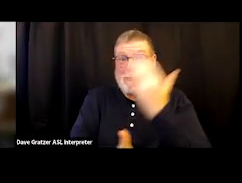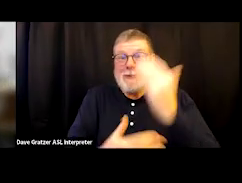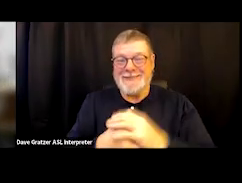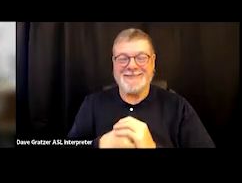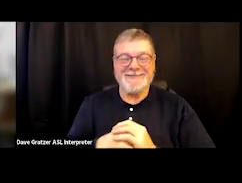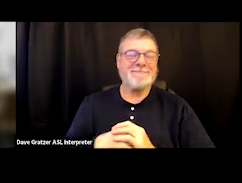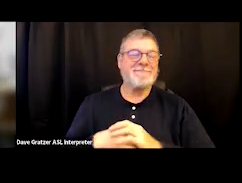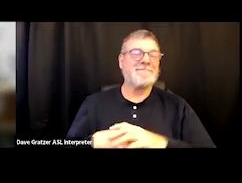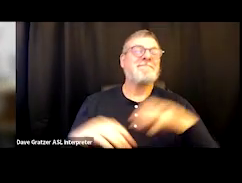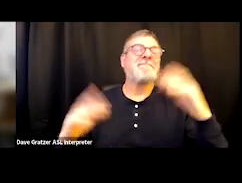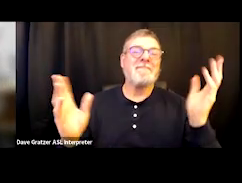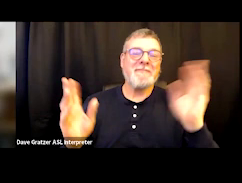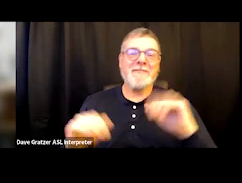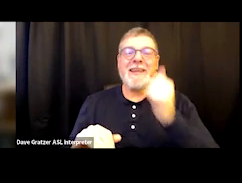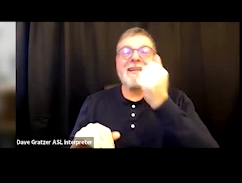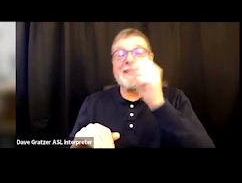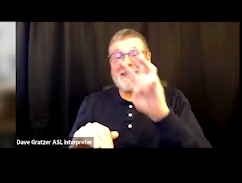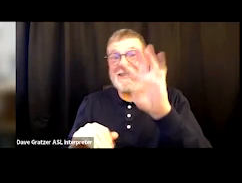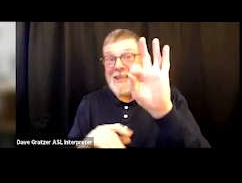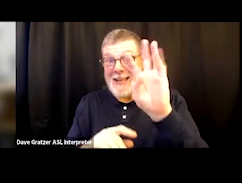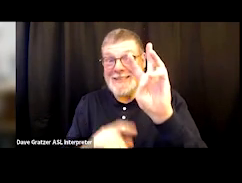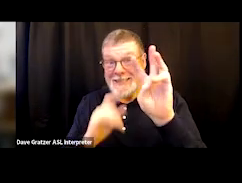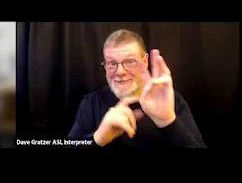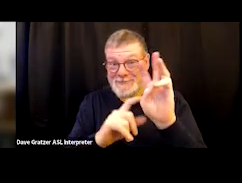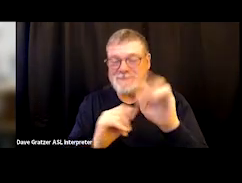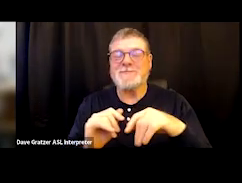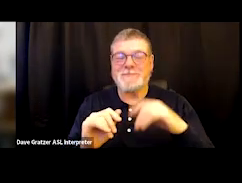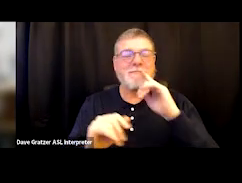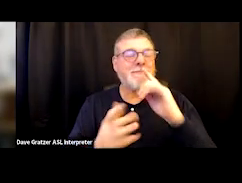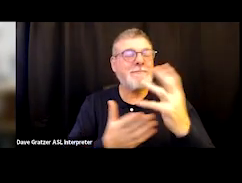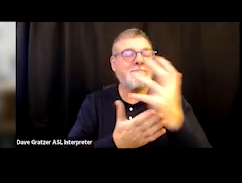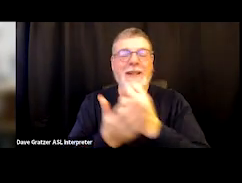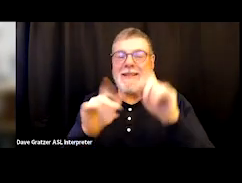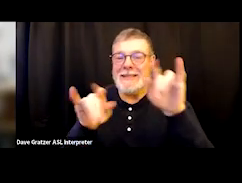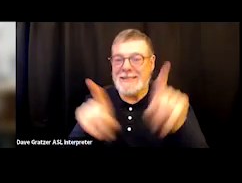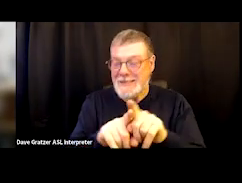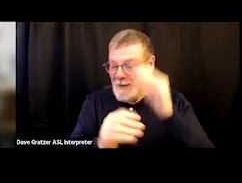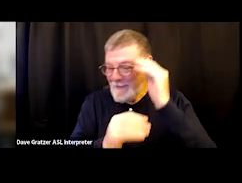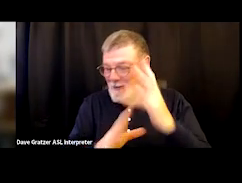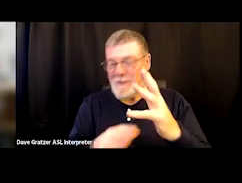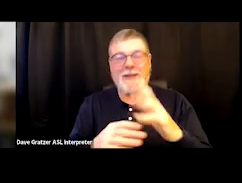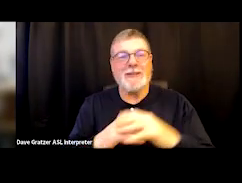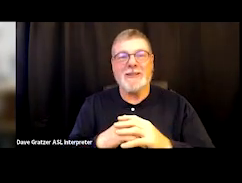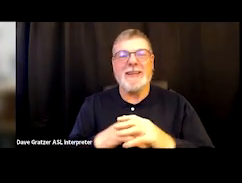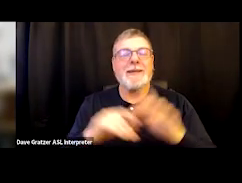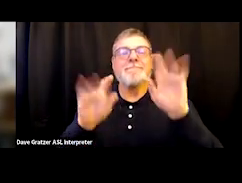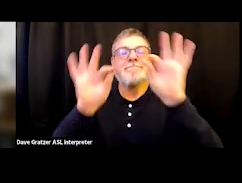So on the new 1696, they're collecting the same information. The layout of the form just looks different.